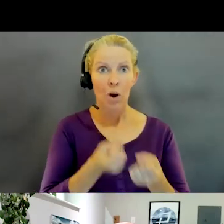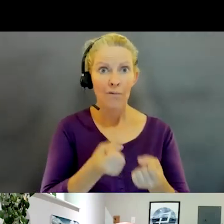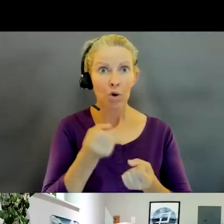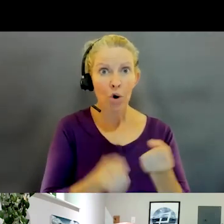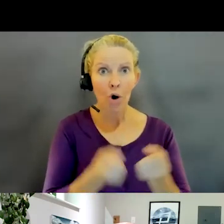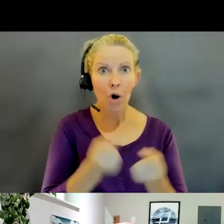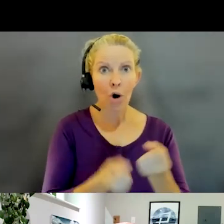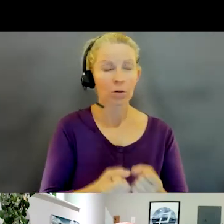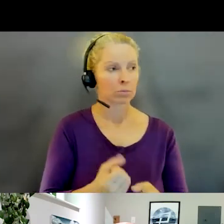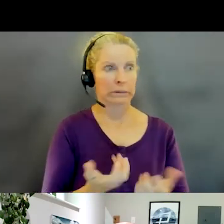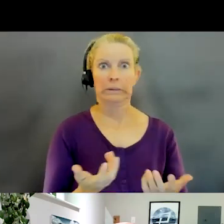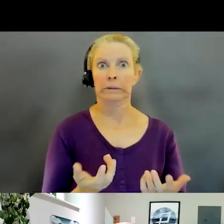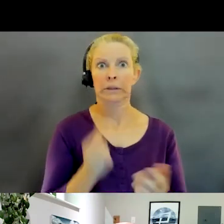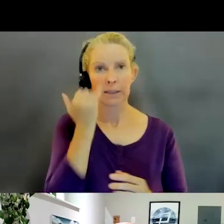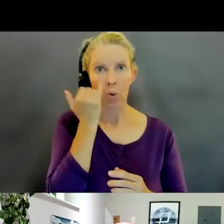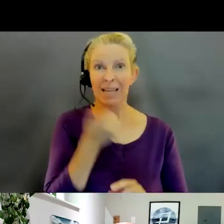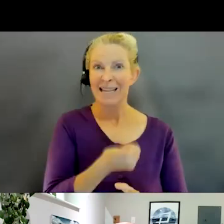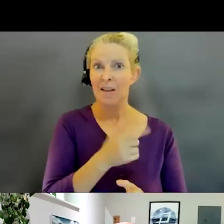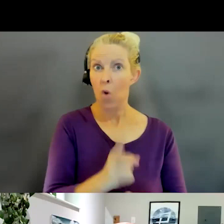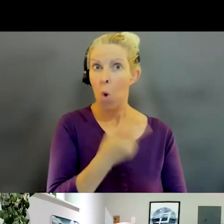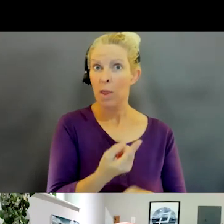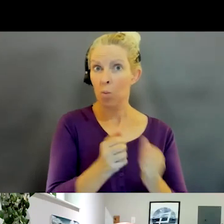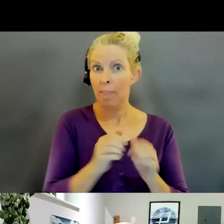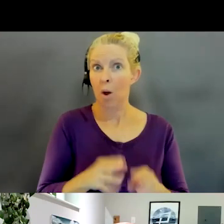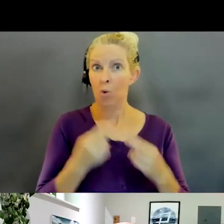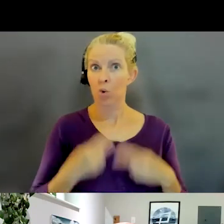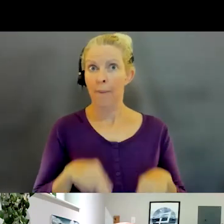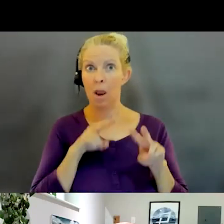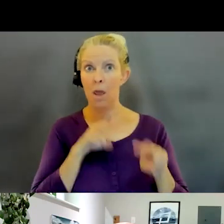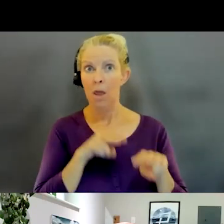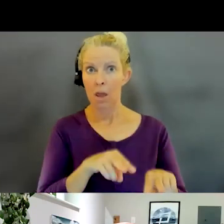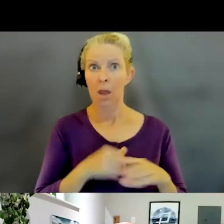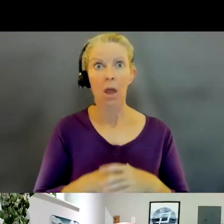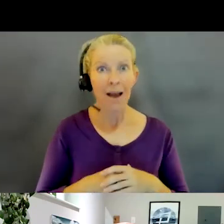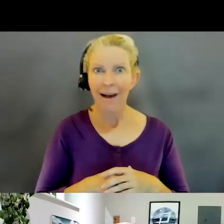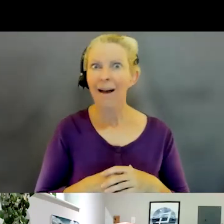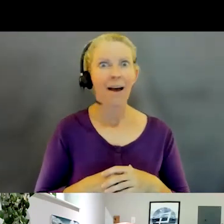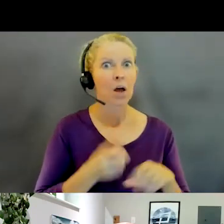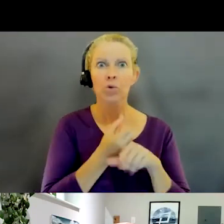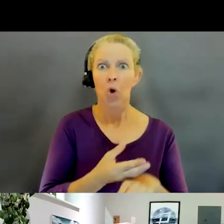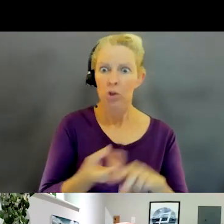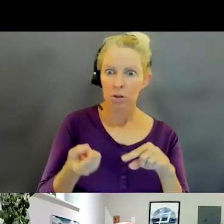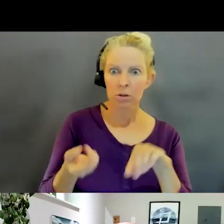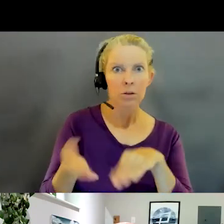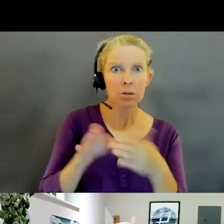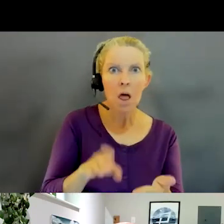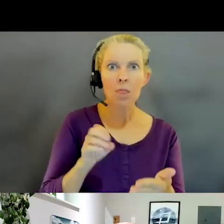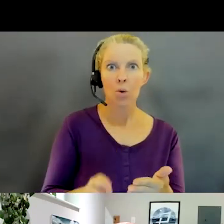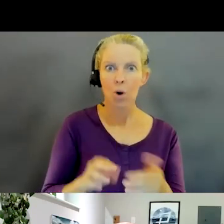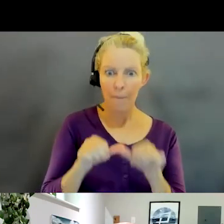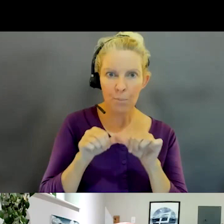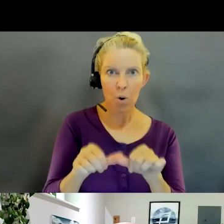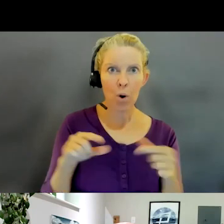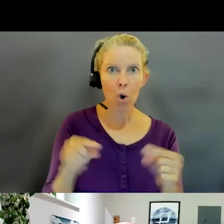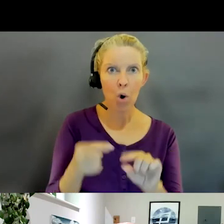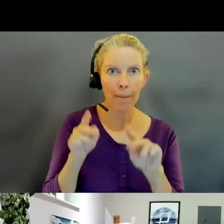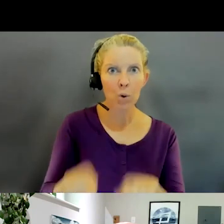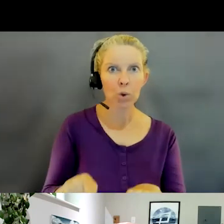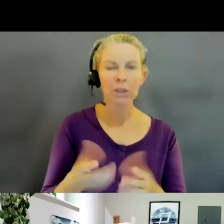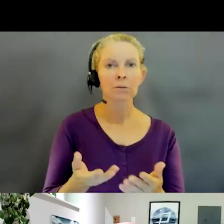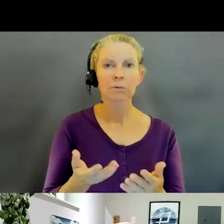paying attention, and this results in death or permanently hurting someone, that's not okay. The